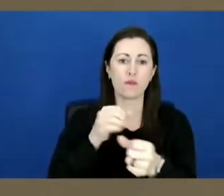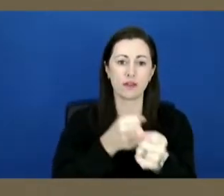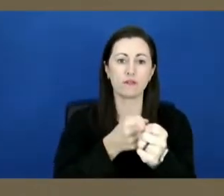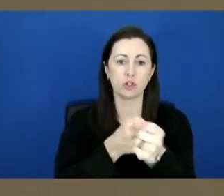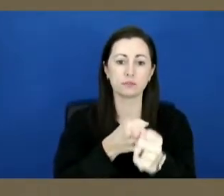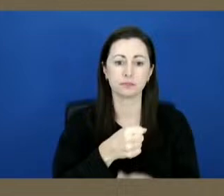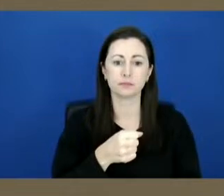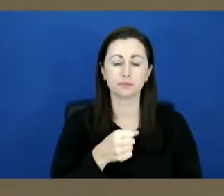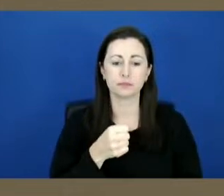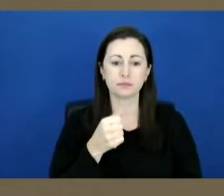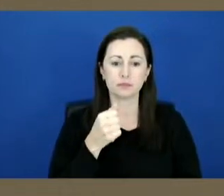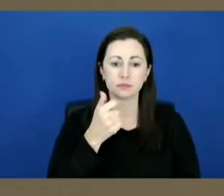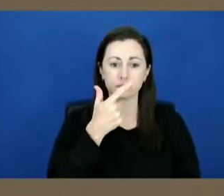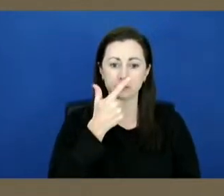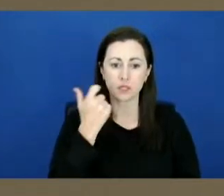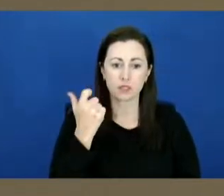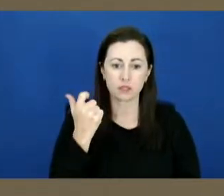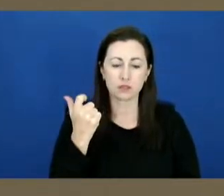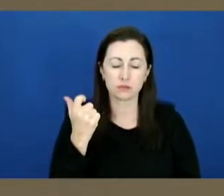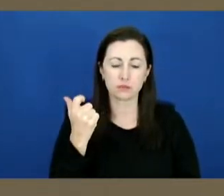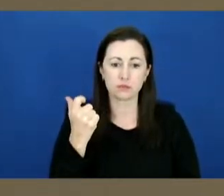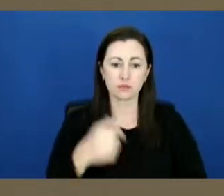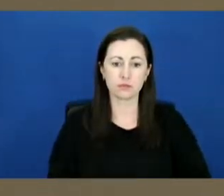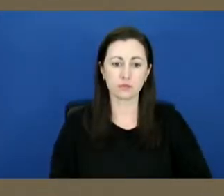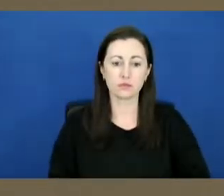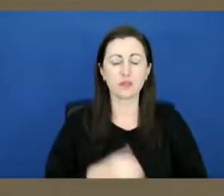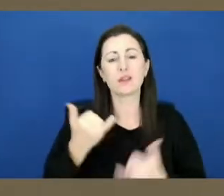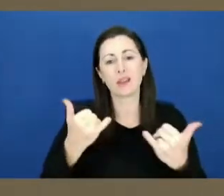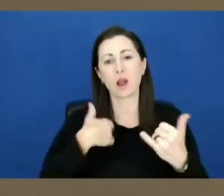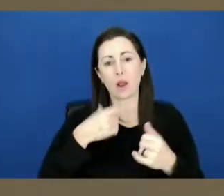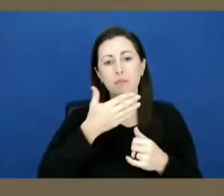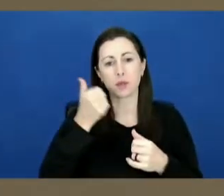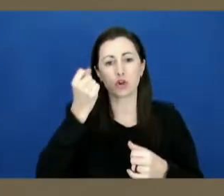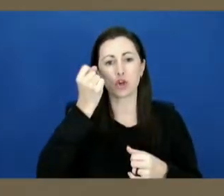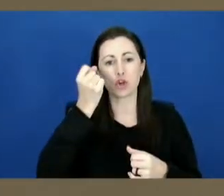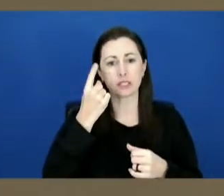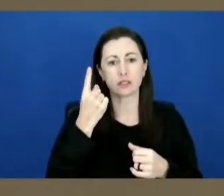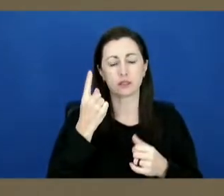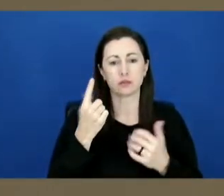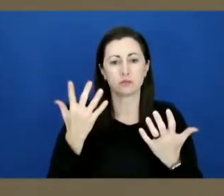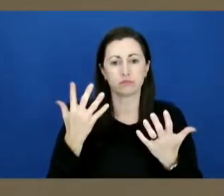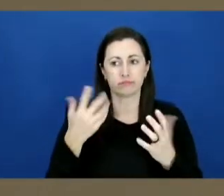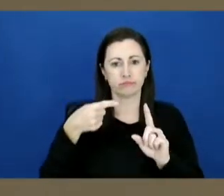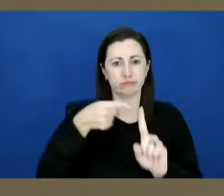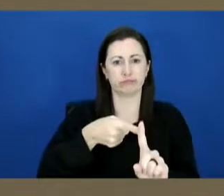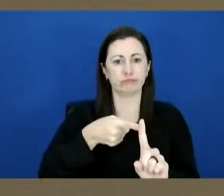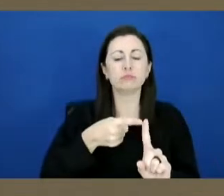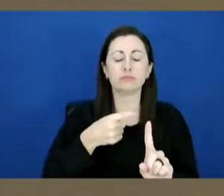OF THE COSTS INCURRED, I'M IN FAVOR, I'M GOING TO VOTE IN